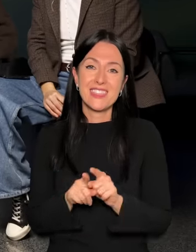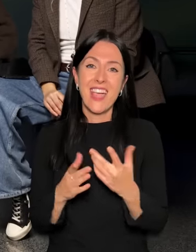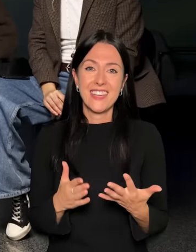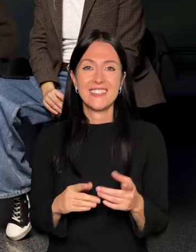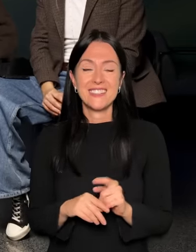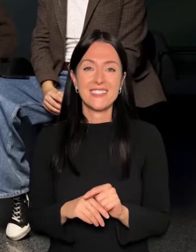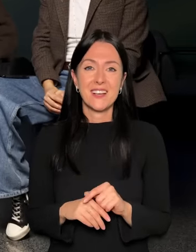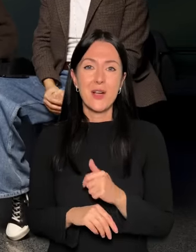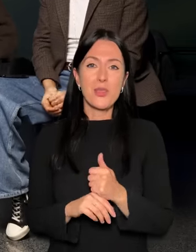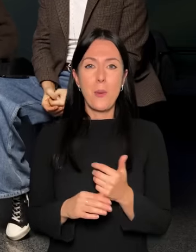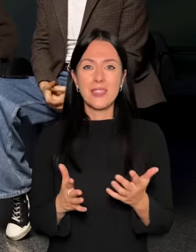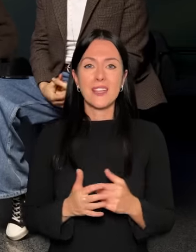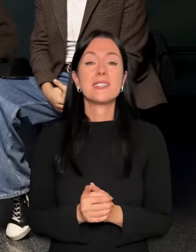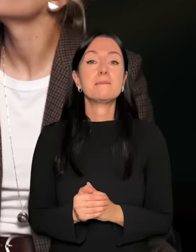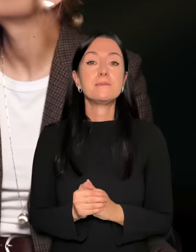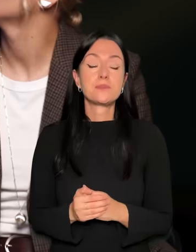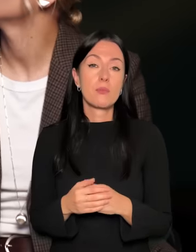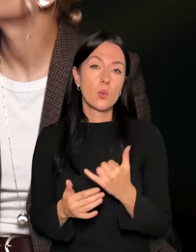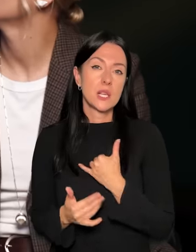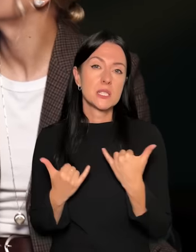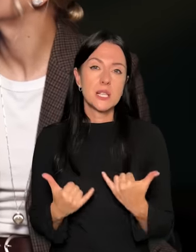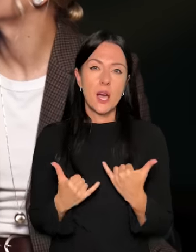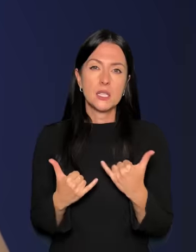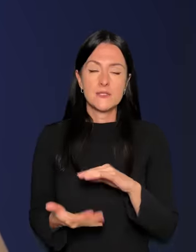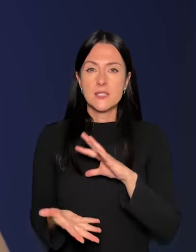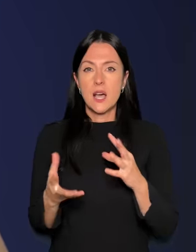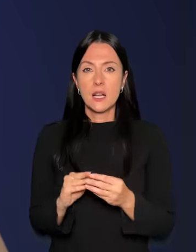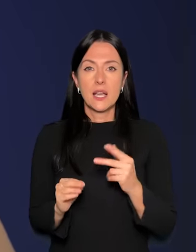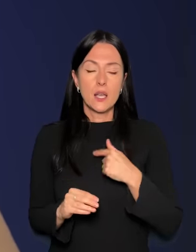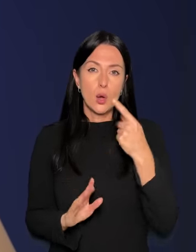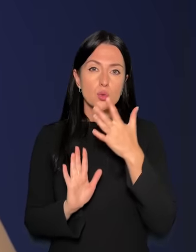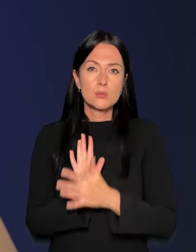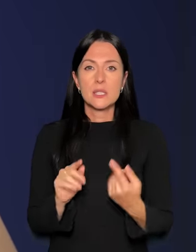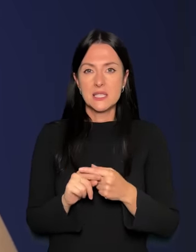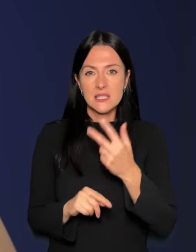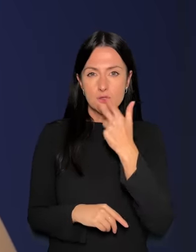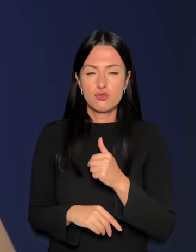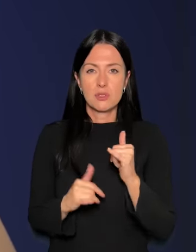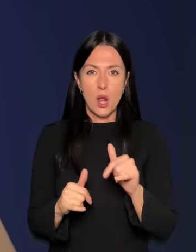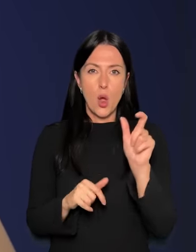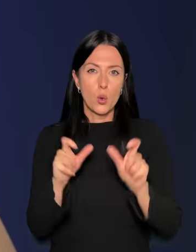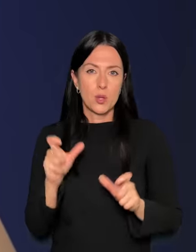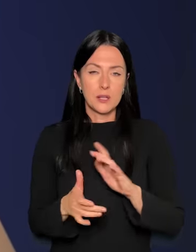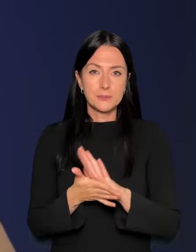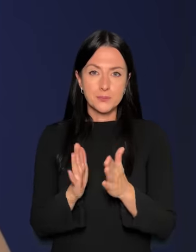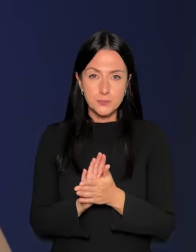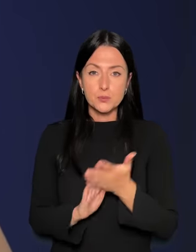I'm quite dominant like that. Moreover, nowadays, it's a more common situation for people.